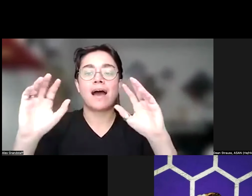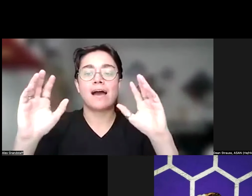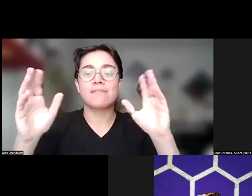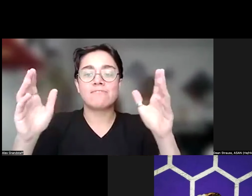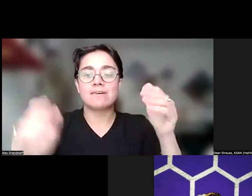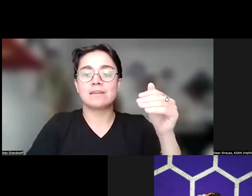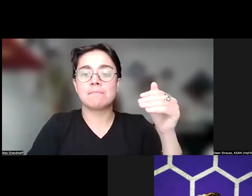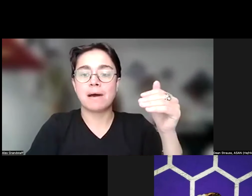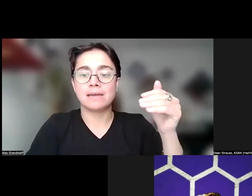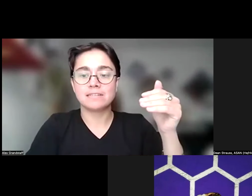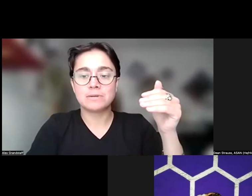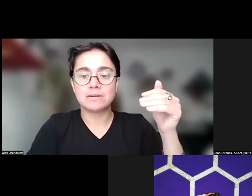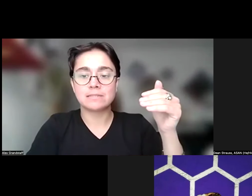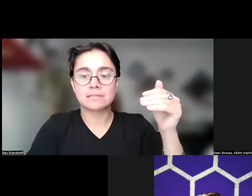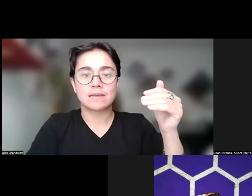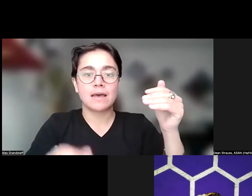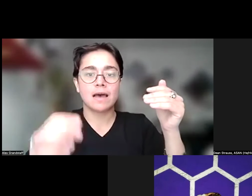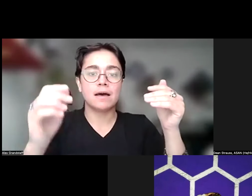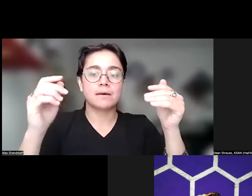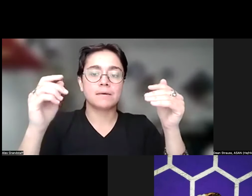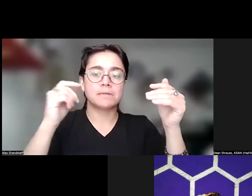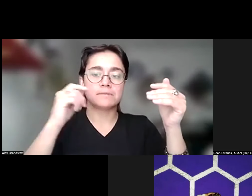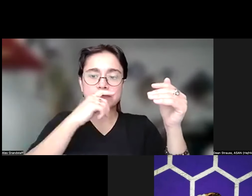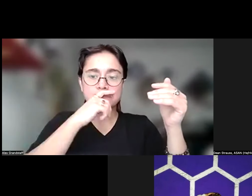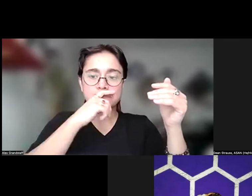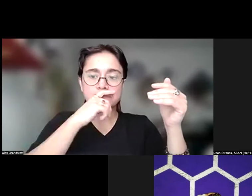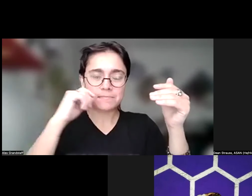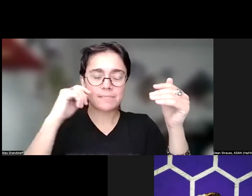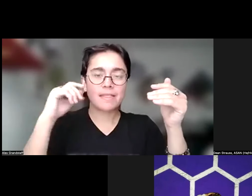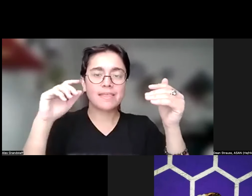Really, you are working together. You need both. Speaking personally,